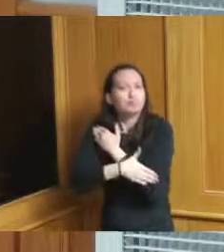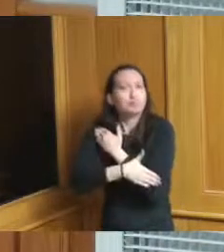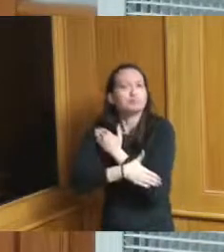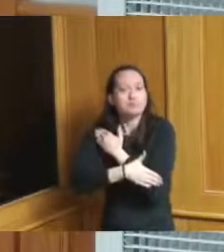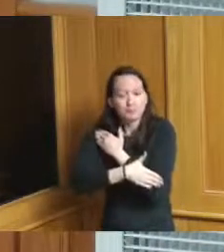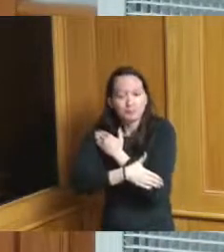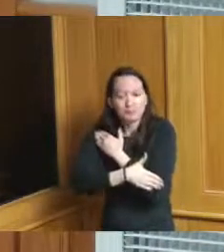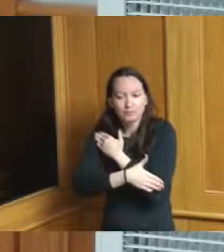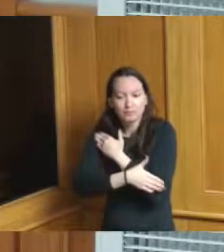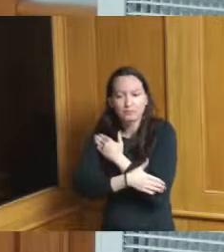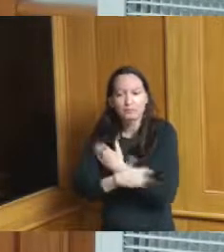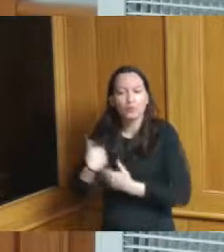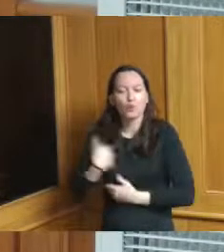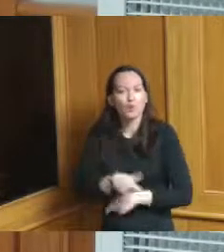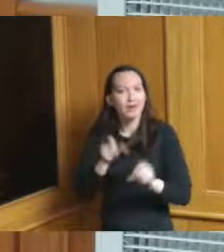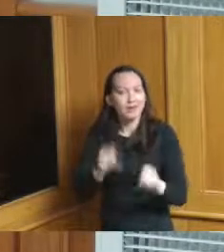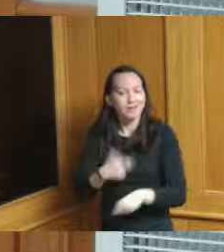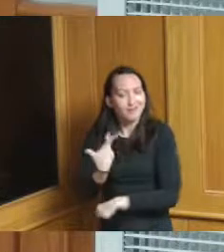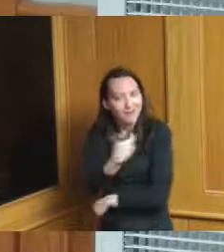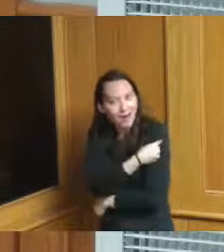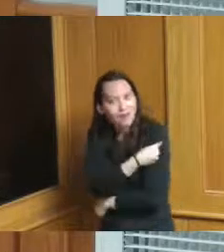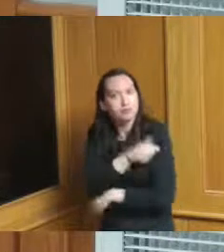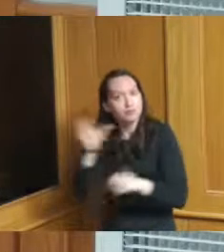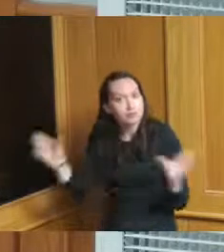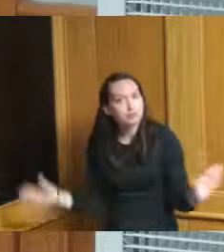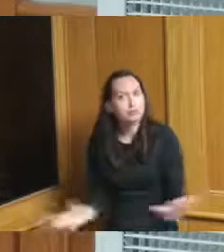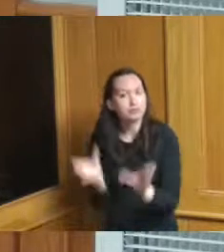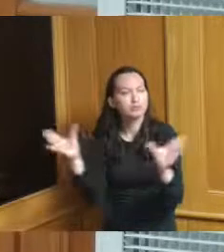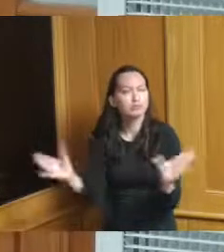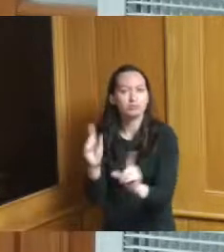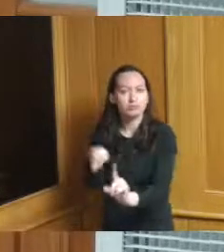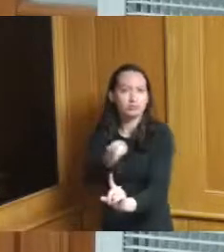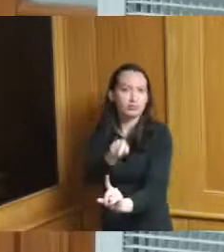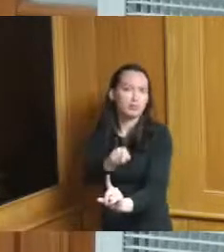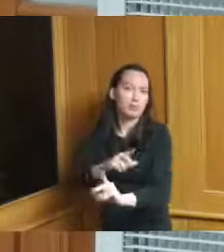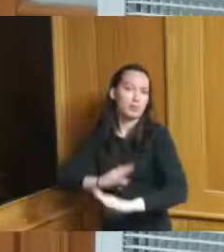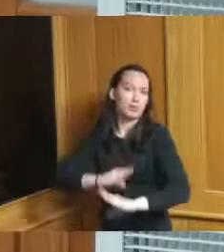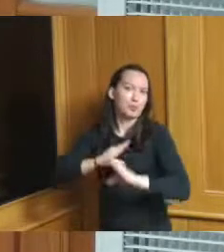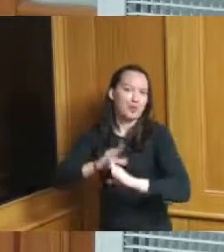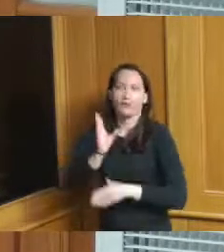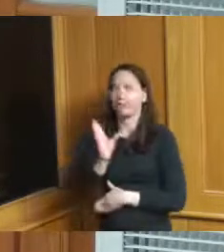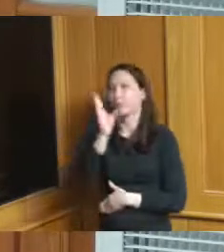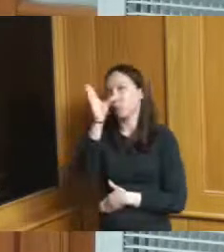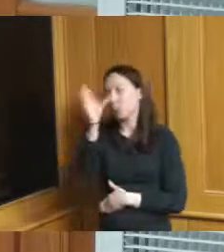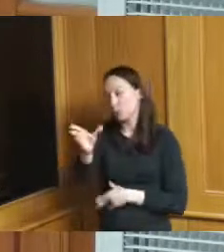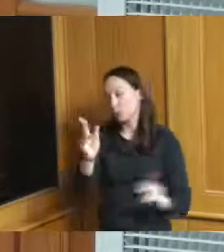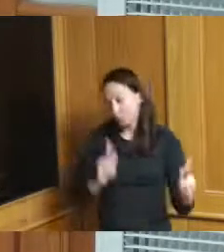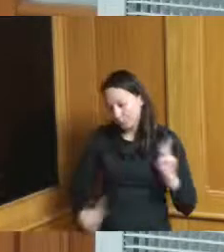being able to get people vaccinated and boosted is what's going to protect us into the future so I'm